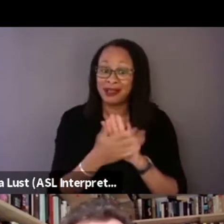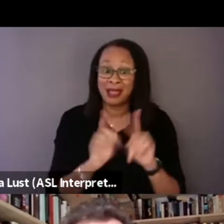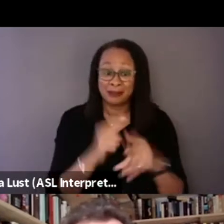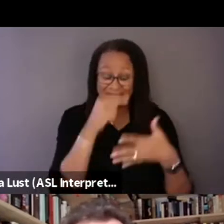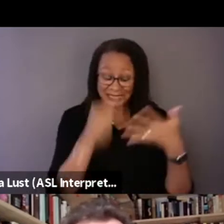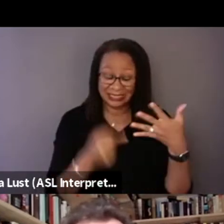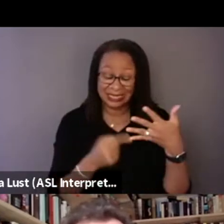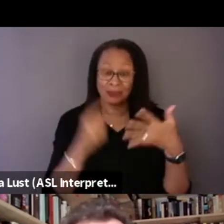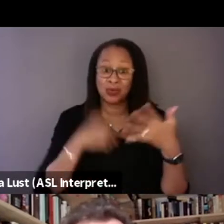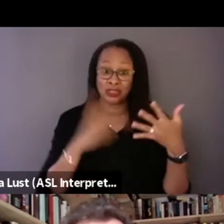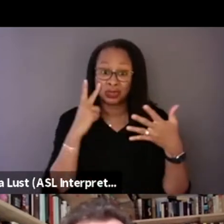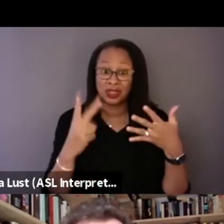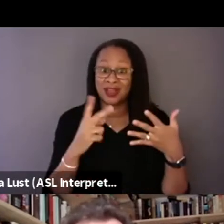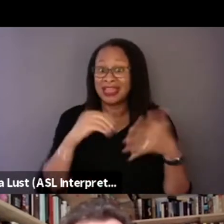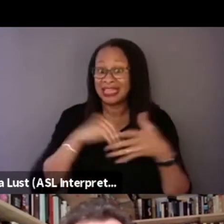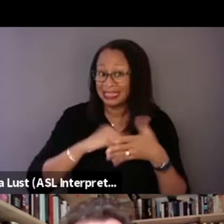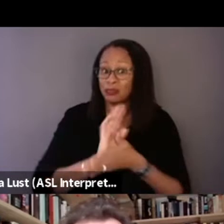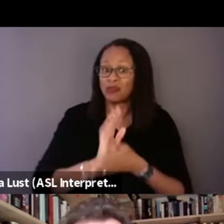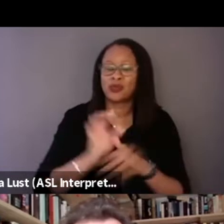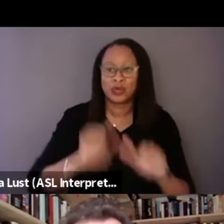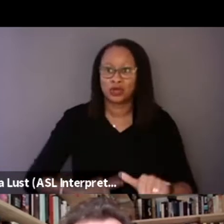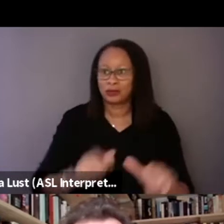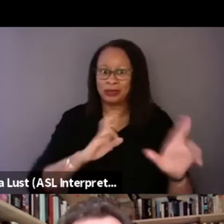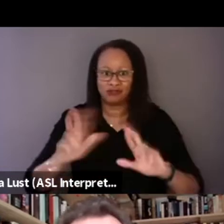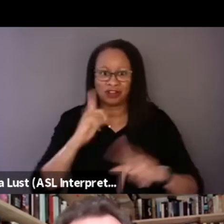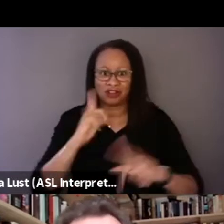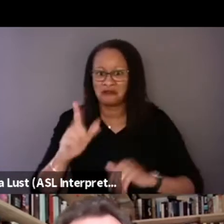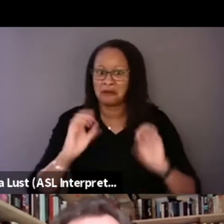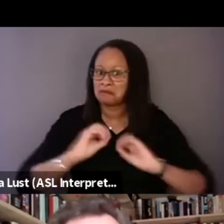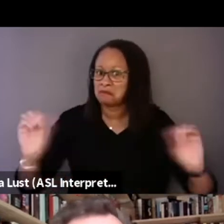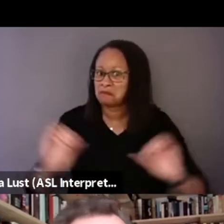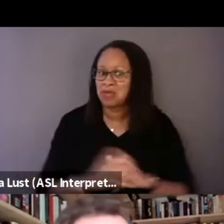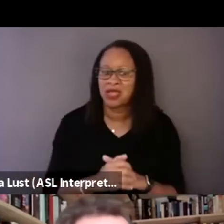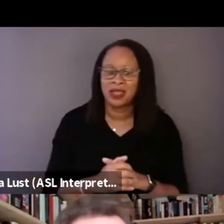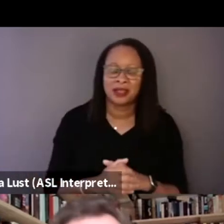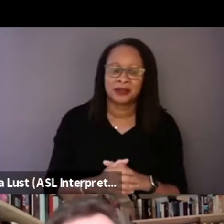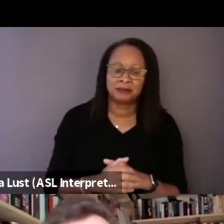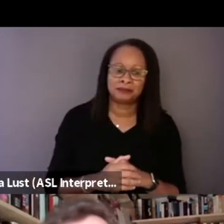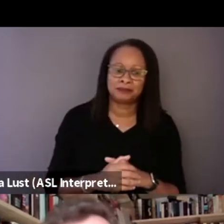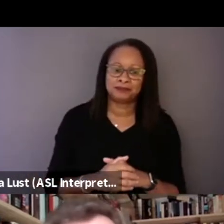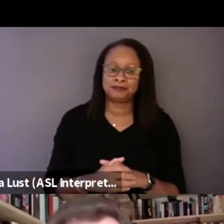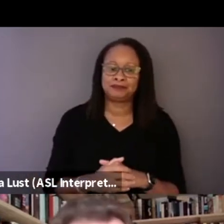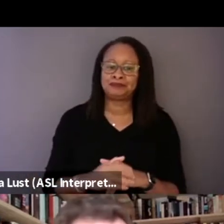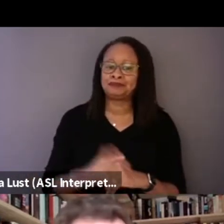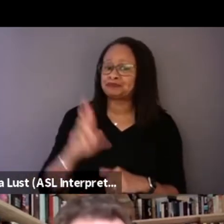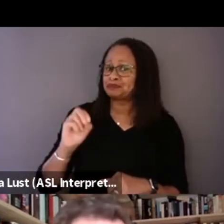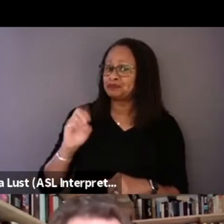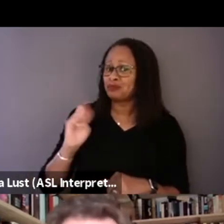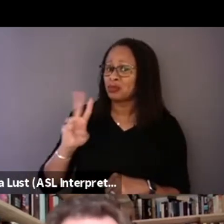in 'Not Going Quietly', we could have anticipated. Yeah. I like that the movie, anytime a documentary does have something else going on